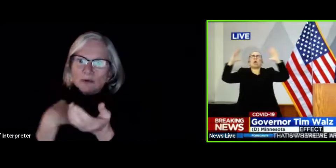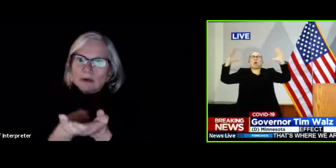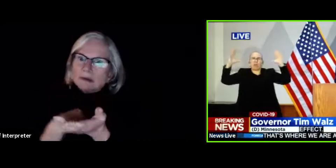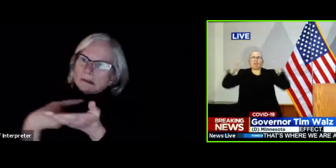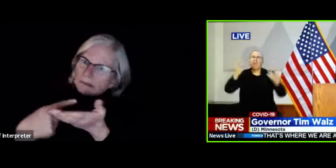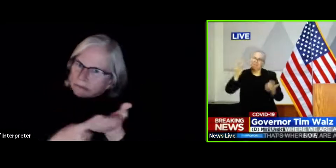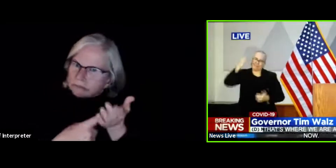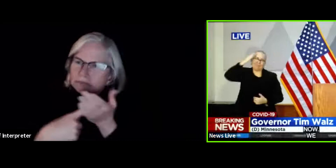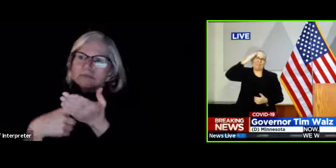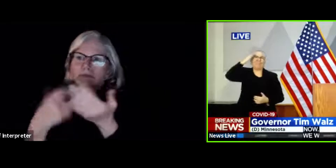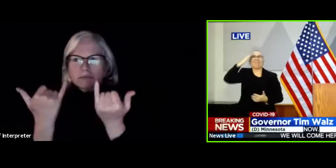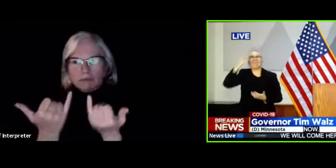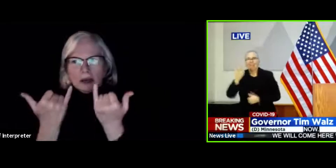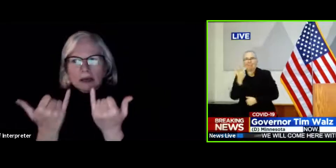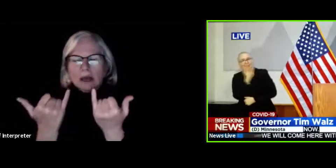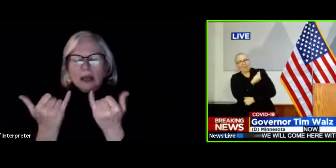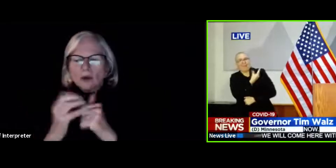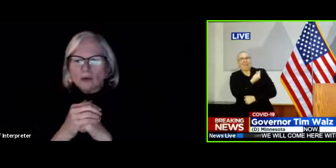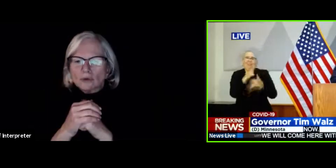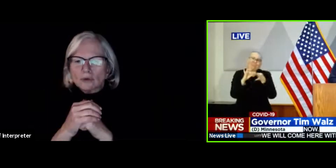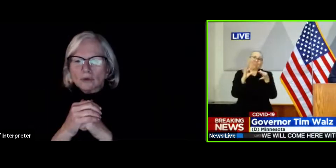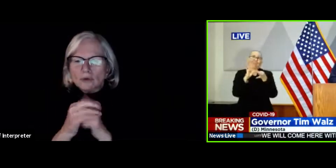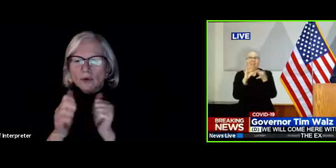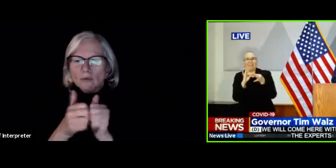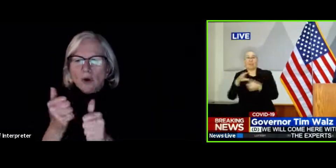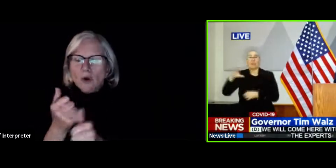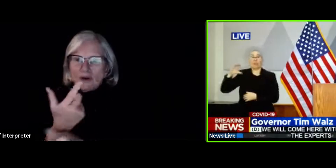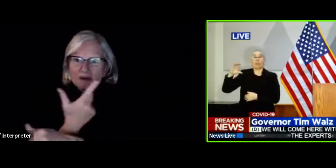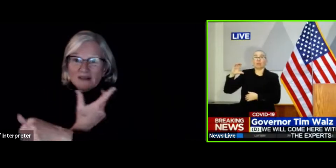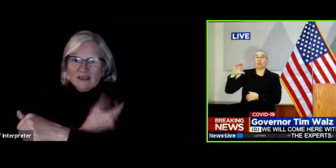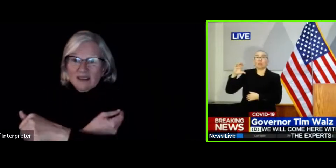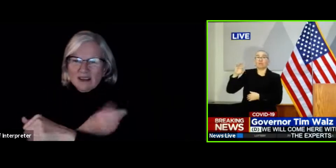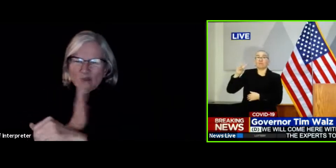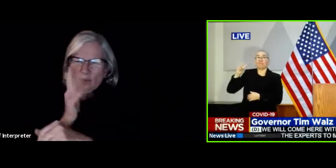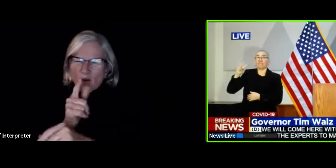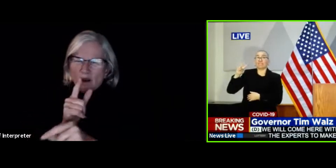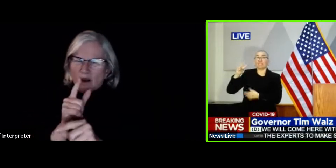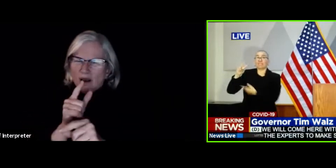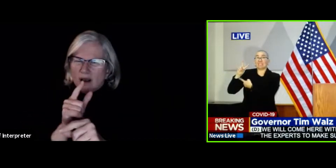WILL HAPPEN AT CVS IN THE PRIVATE SECTOR SIDES OF THINGS.